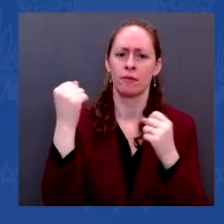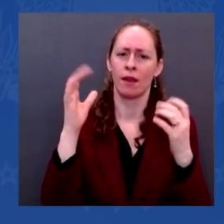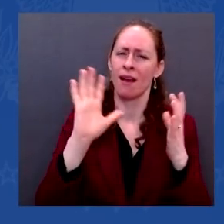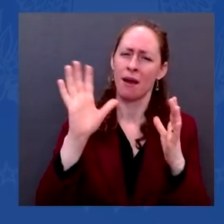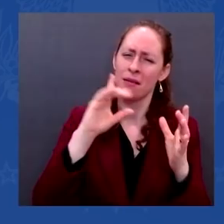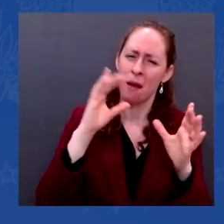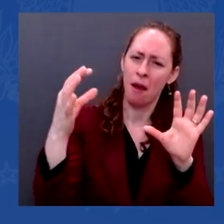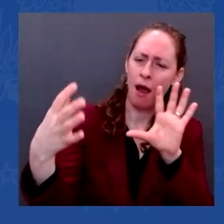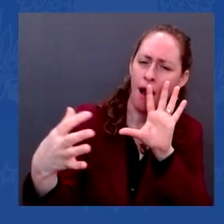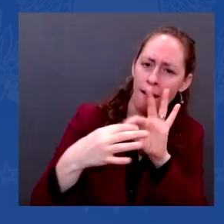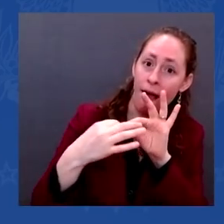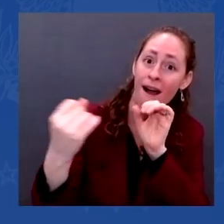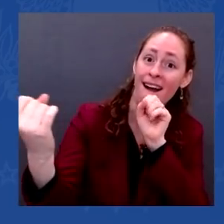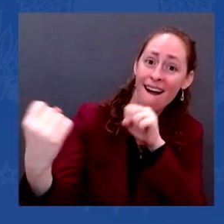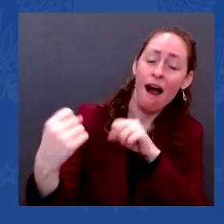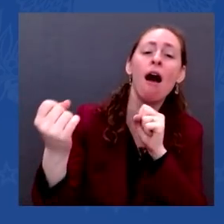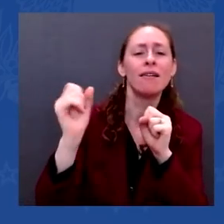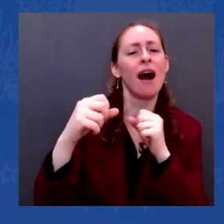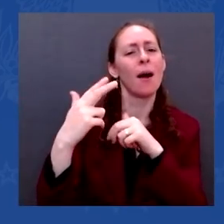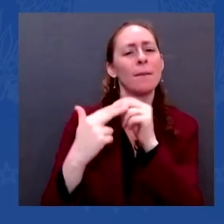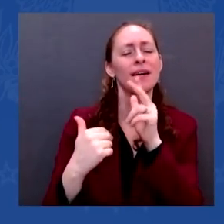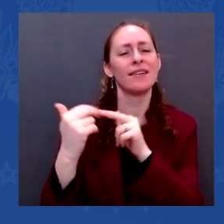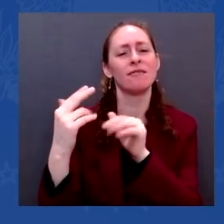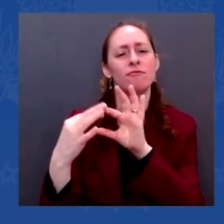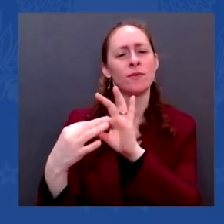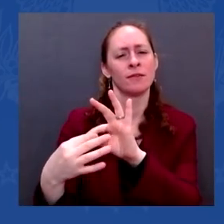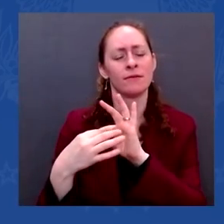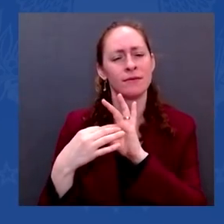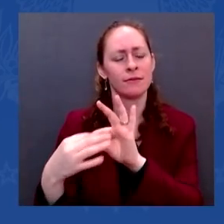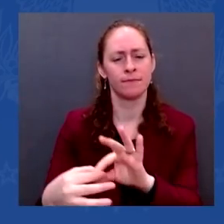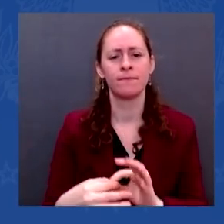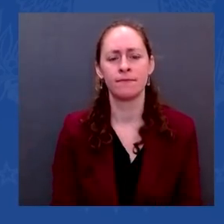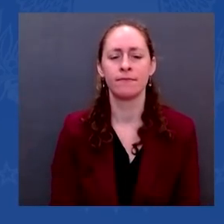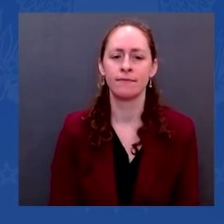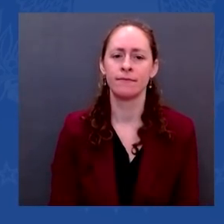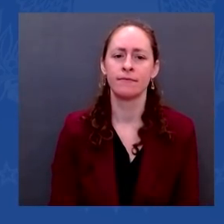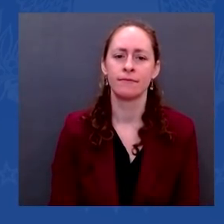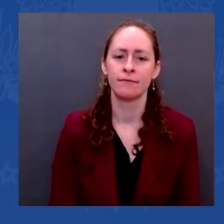at the time, President Eisenhower said -- he said, "There's a need we all have in these days